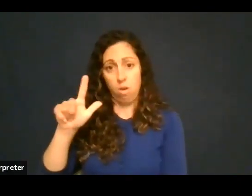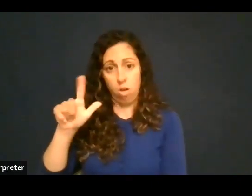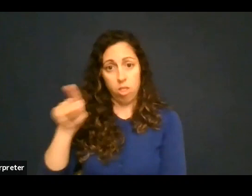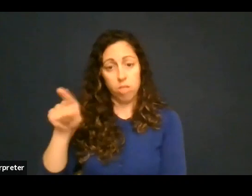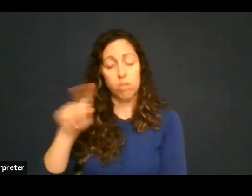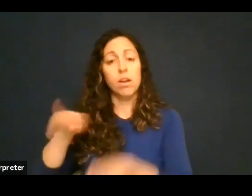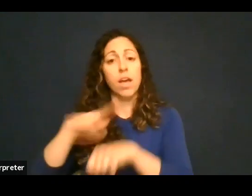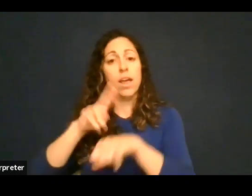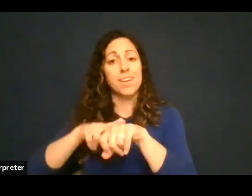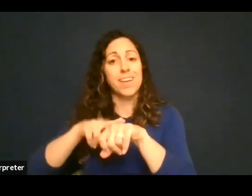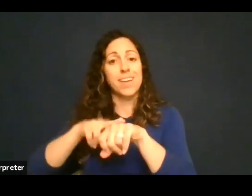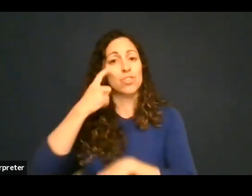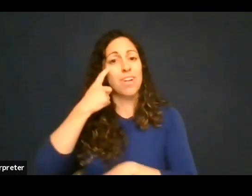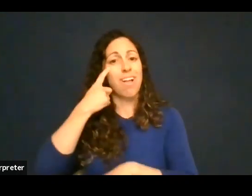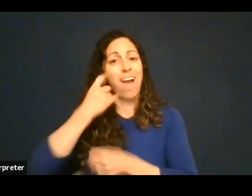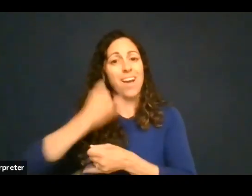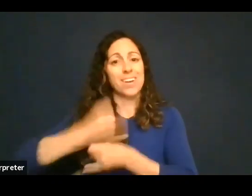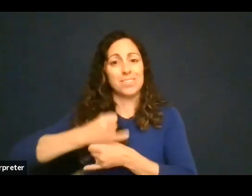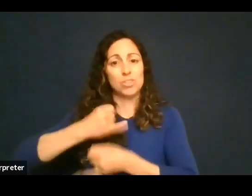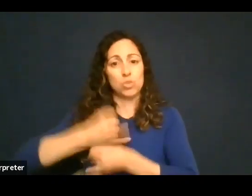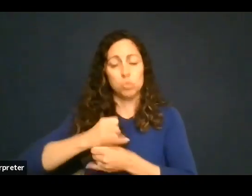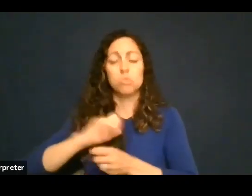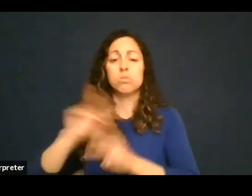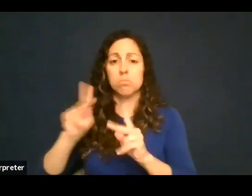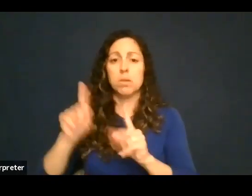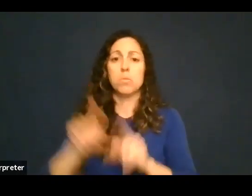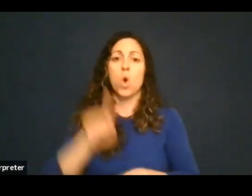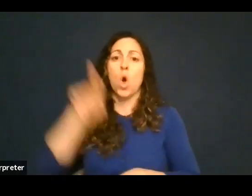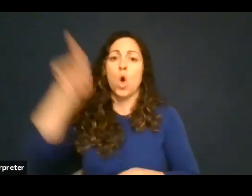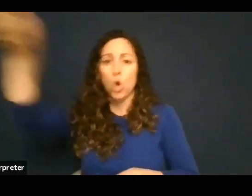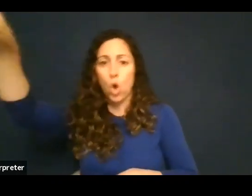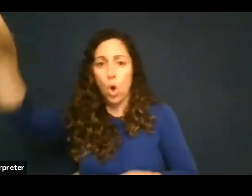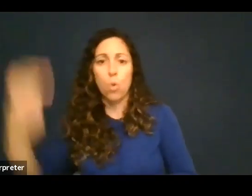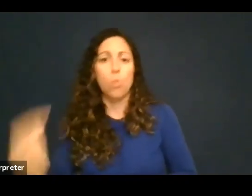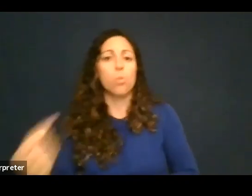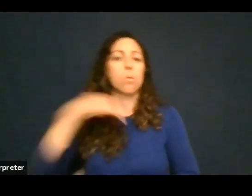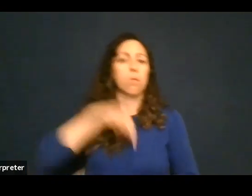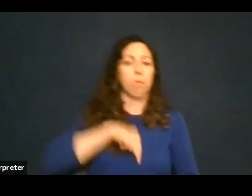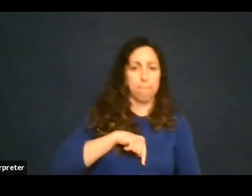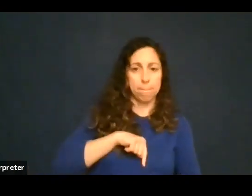would need to travel to see our retinal experts